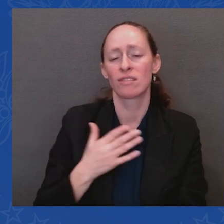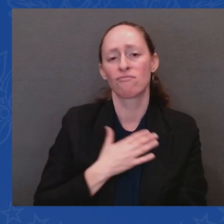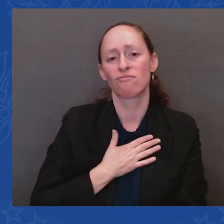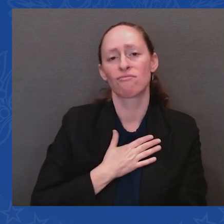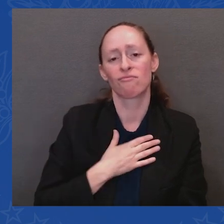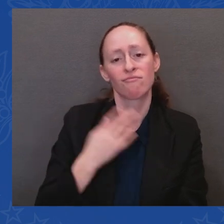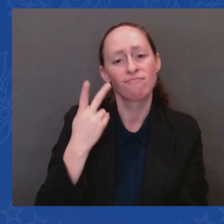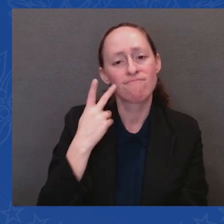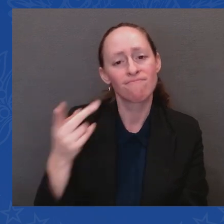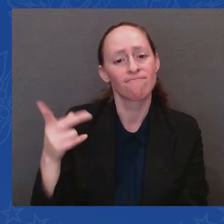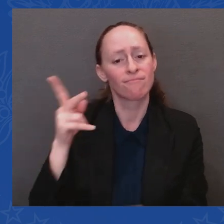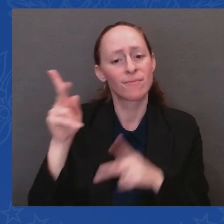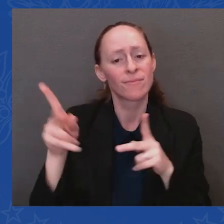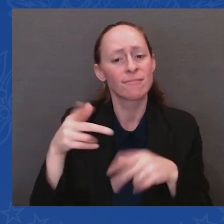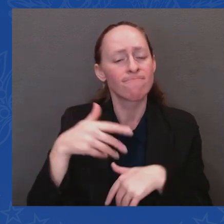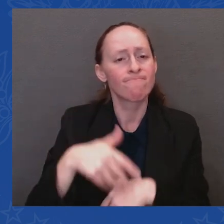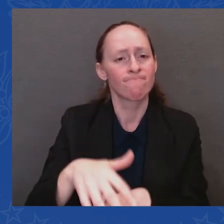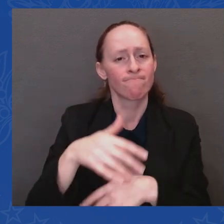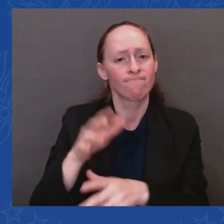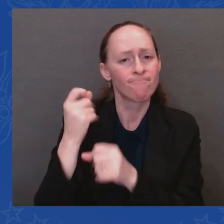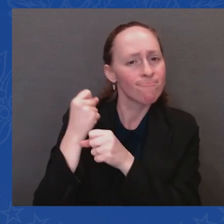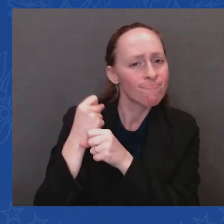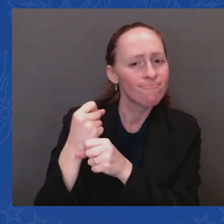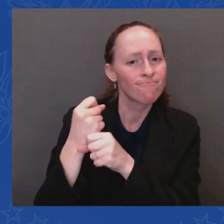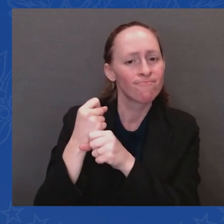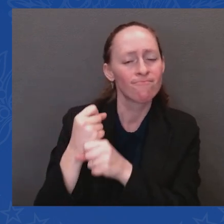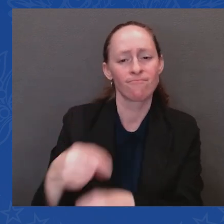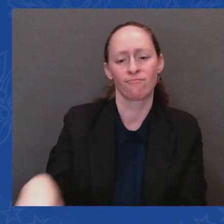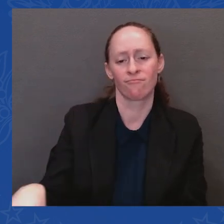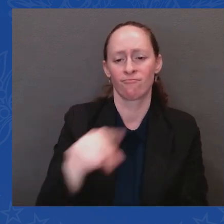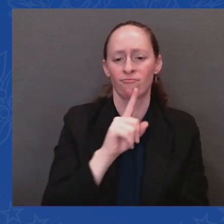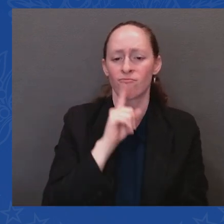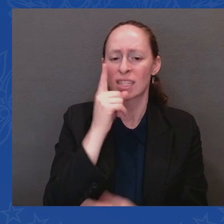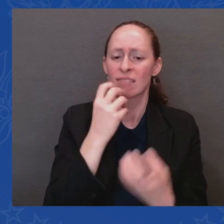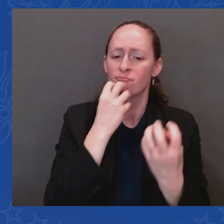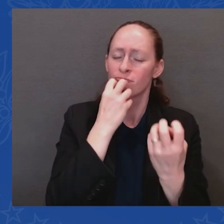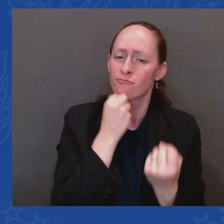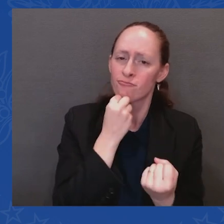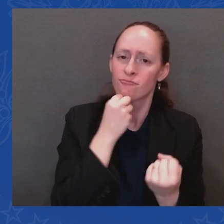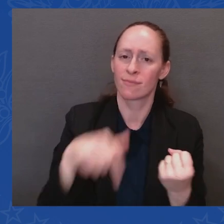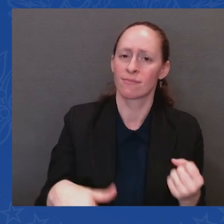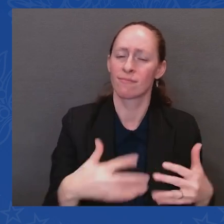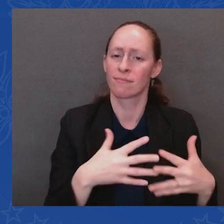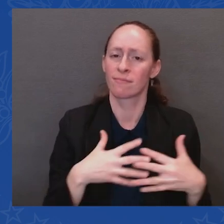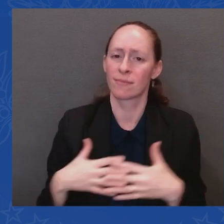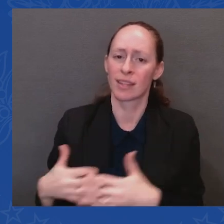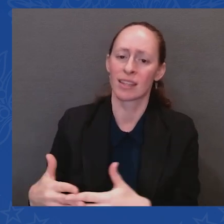A parade of patriotism marked with the same pride and precision as when they wore the uniform.